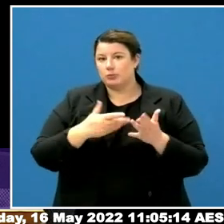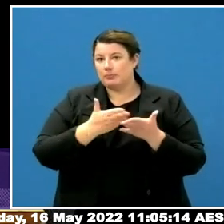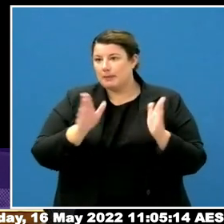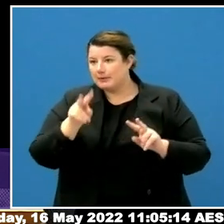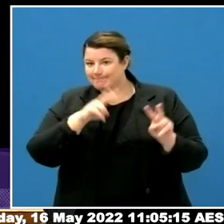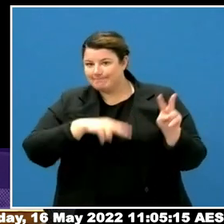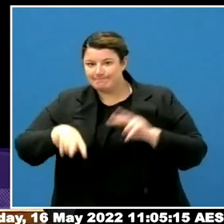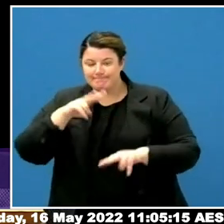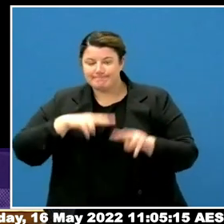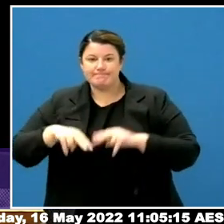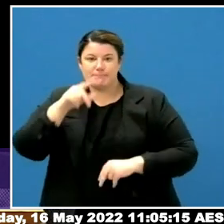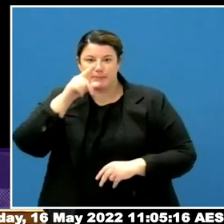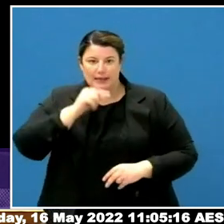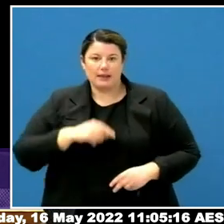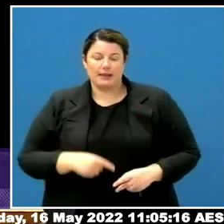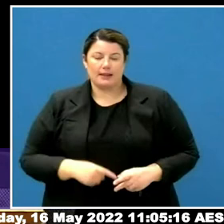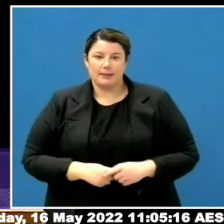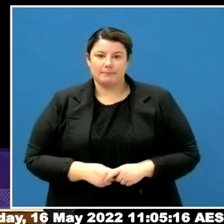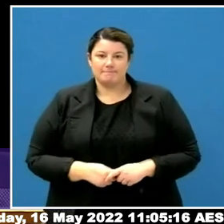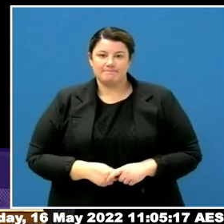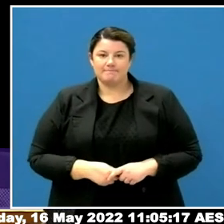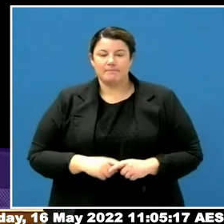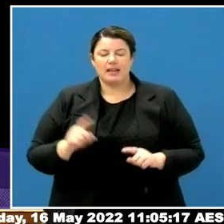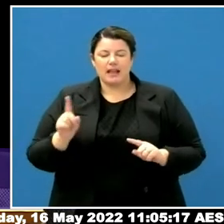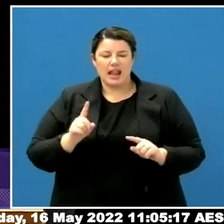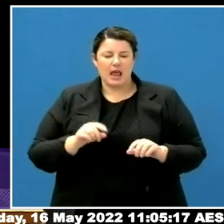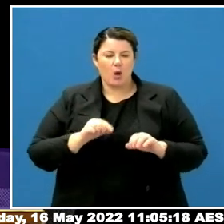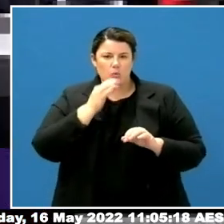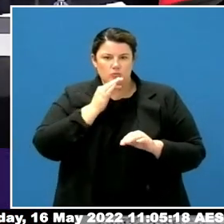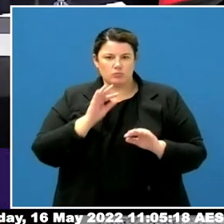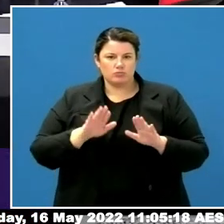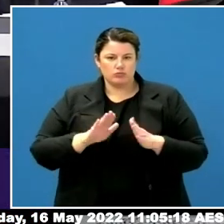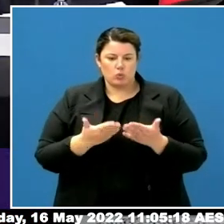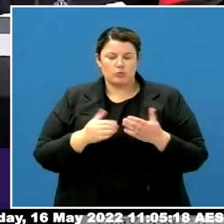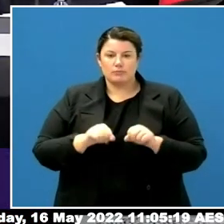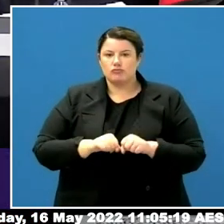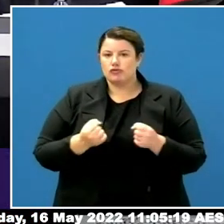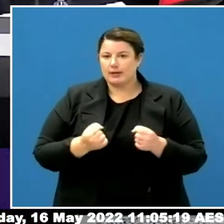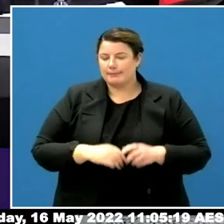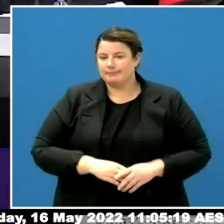Thank you, Commissioners. It may be appropriate to adjourn briefly. Yes, thank you, Mr Griffin.